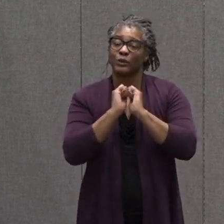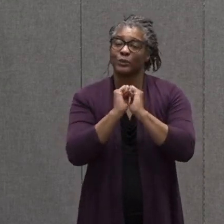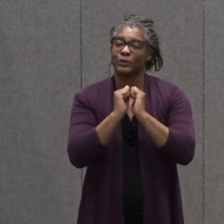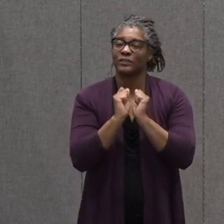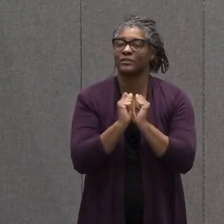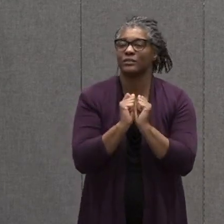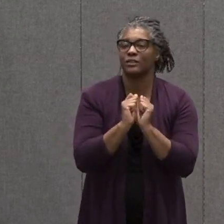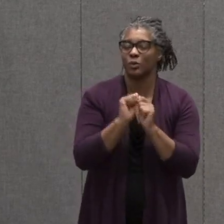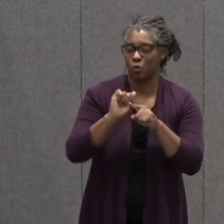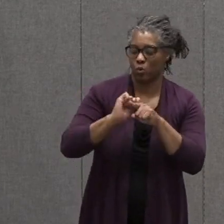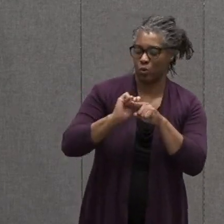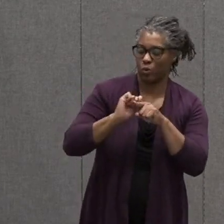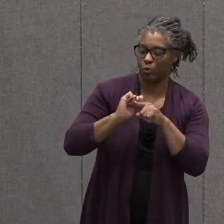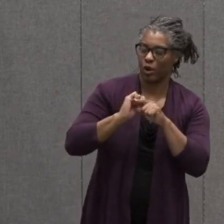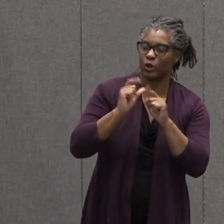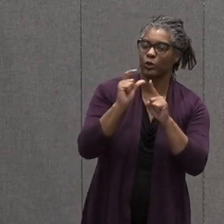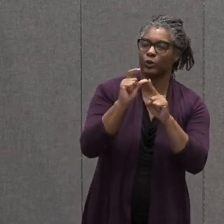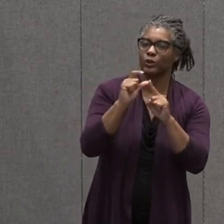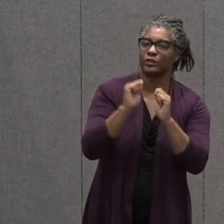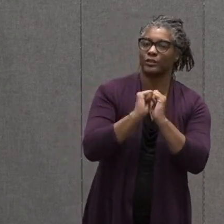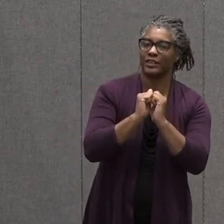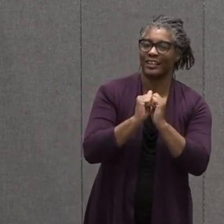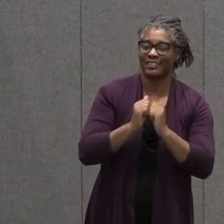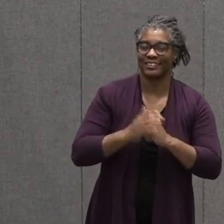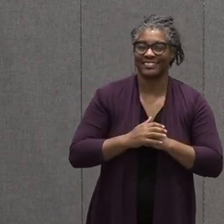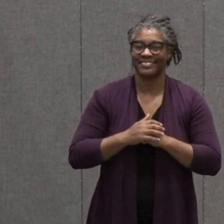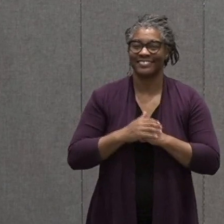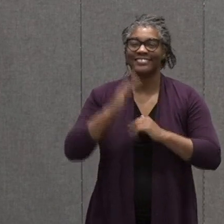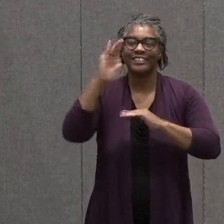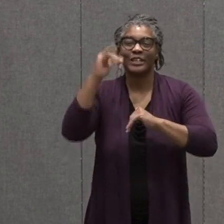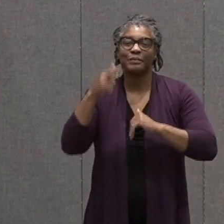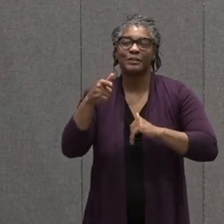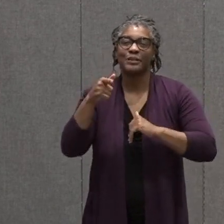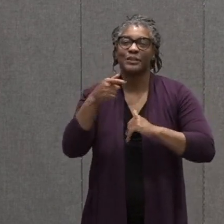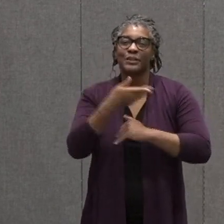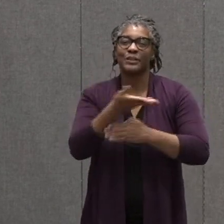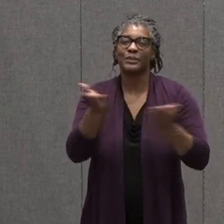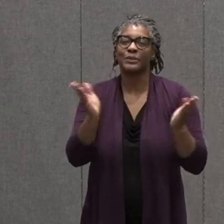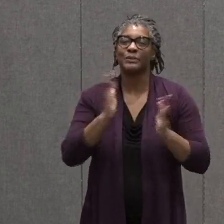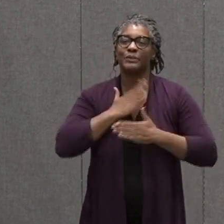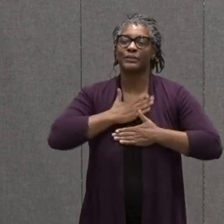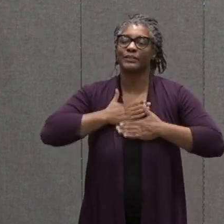with At Home with APS. We hope you have a wonderful day, and we'll see you again soon.